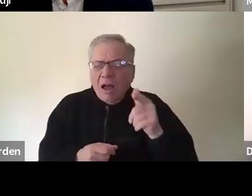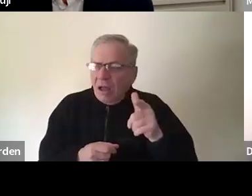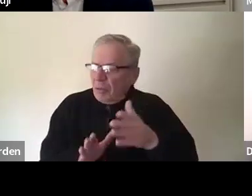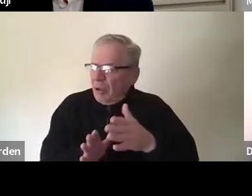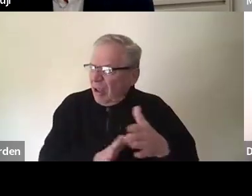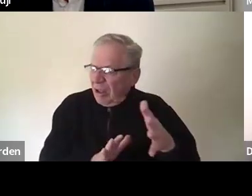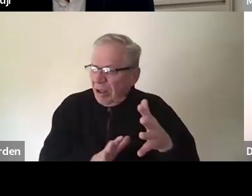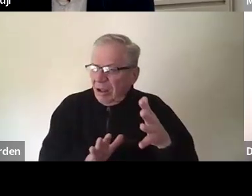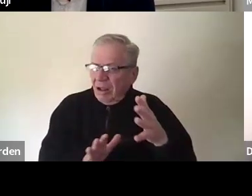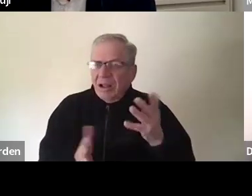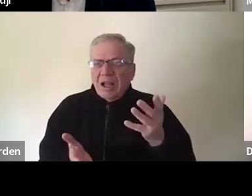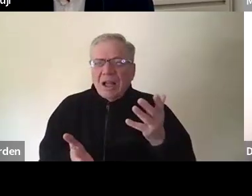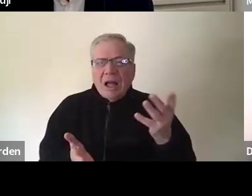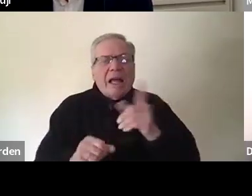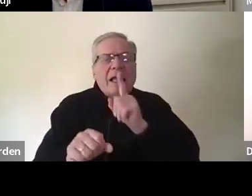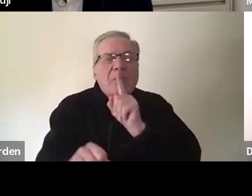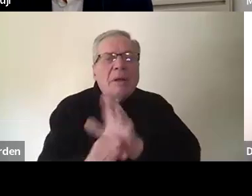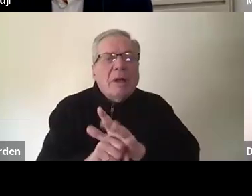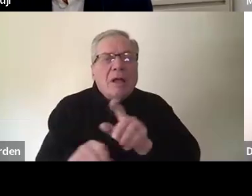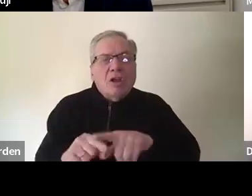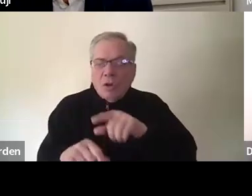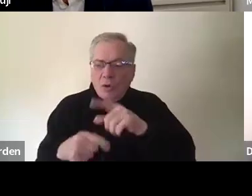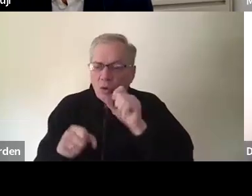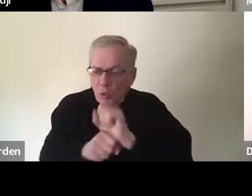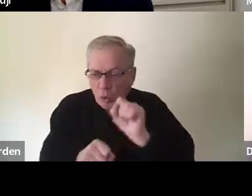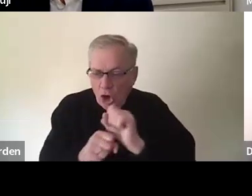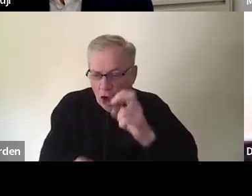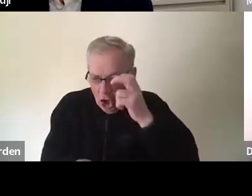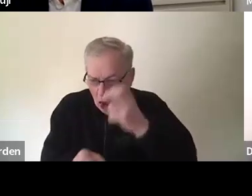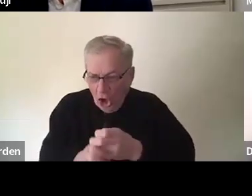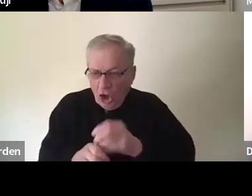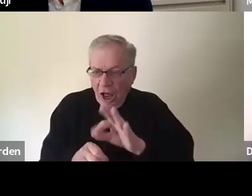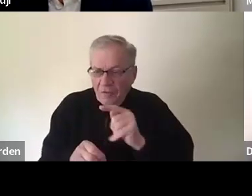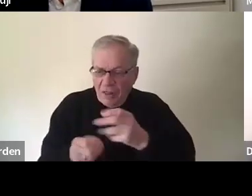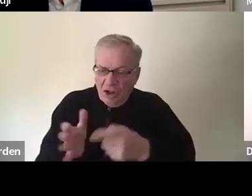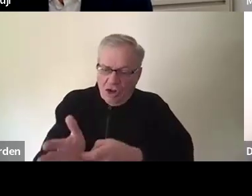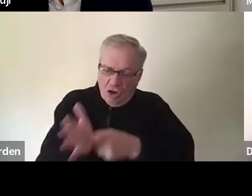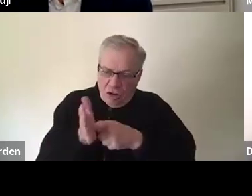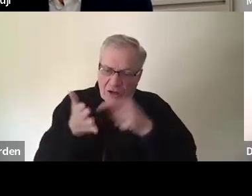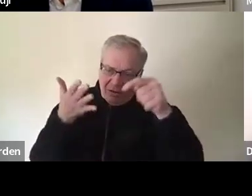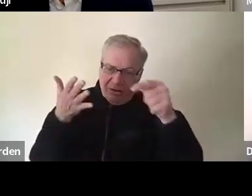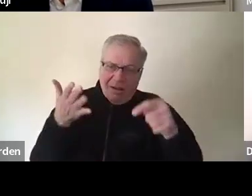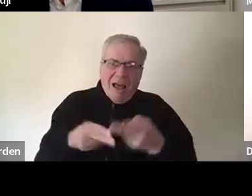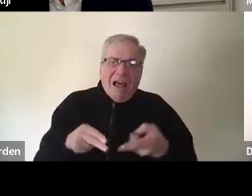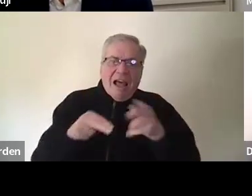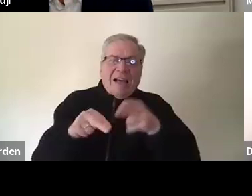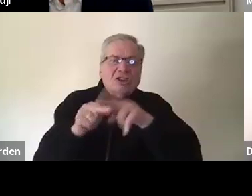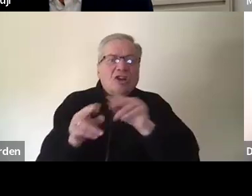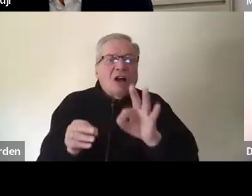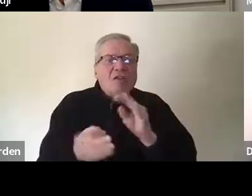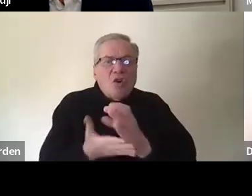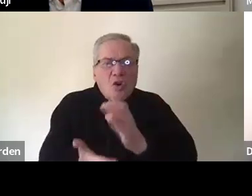was a huge commitment of working really hard on required extra courses, supplemental instruction